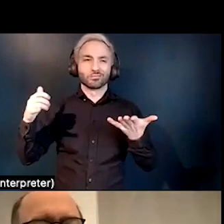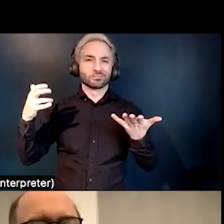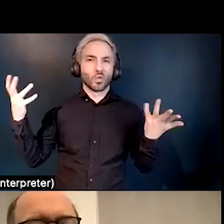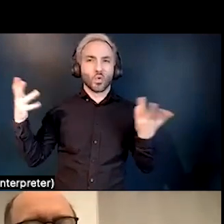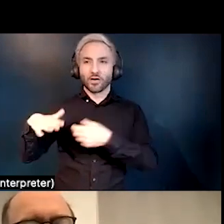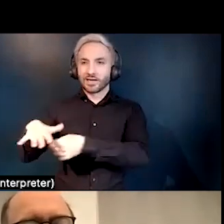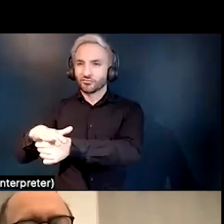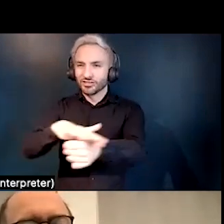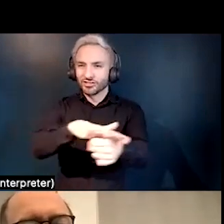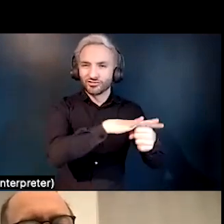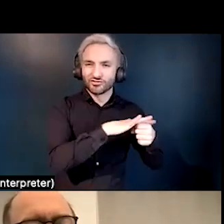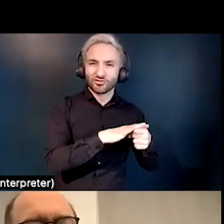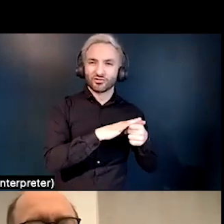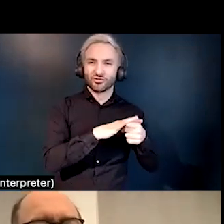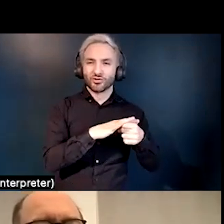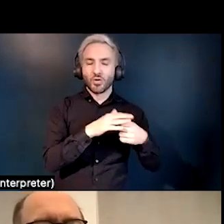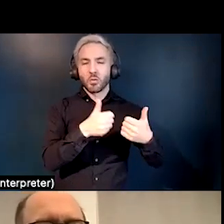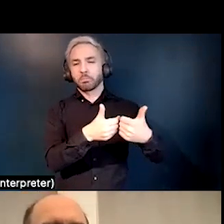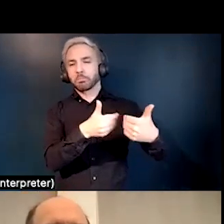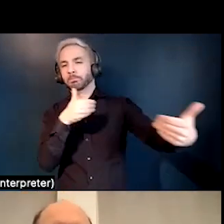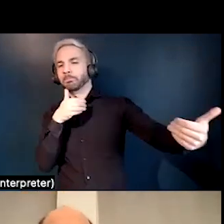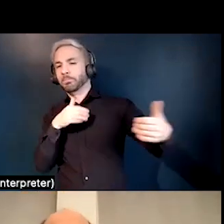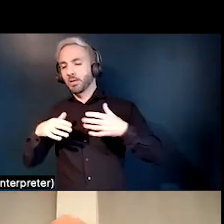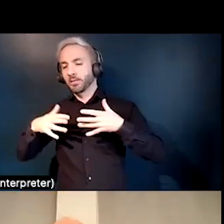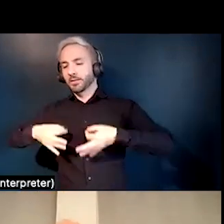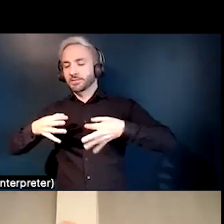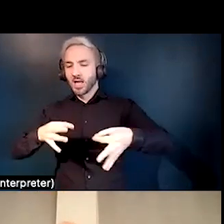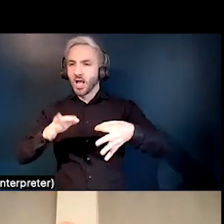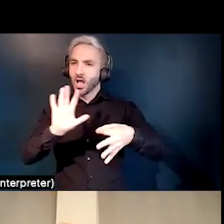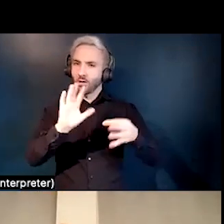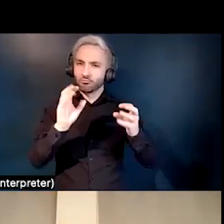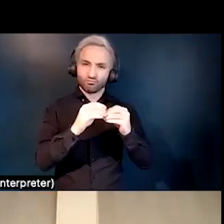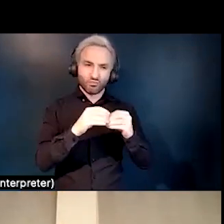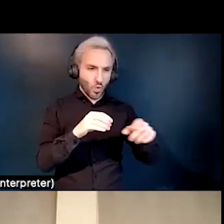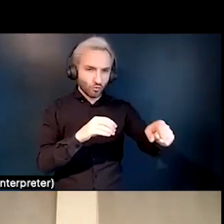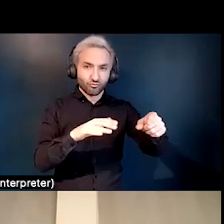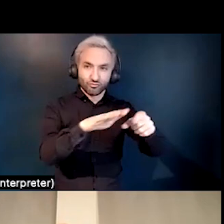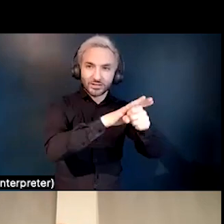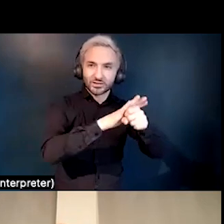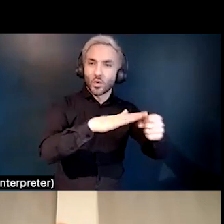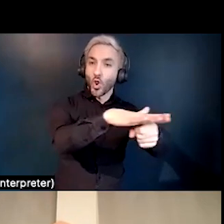but giving more autonomy to regional or local booksellers. Those kinds of things